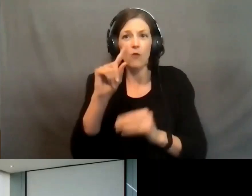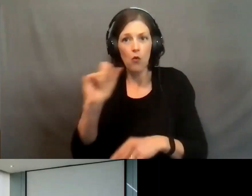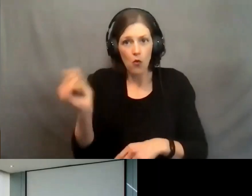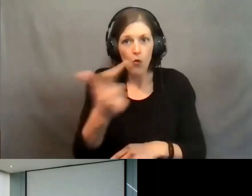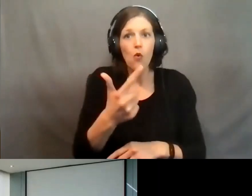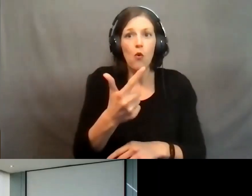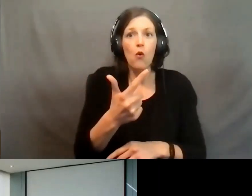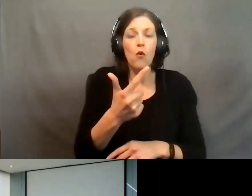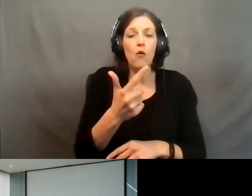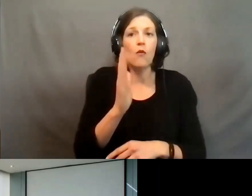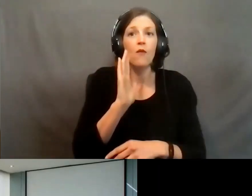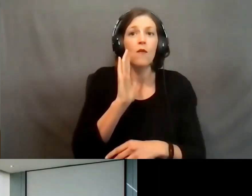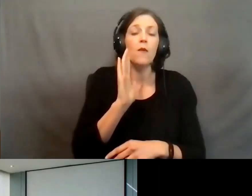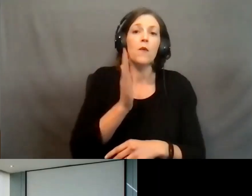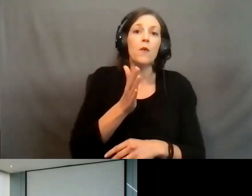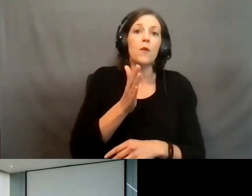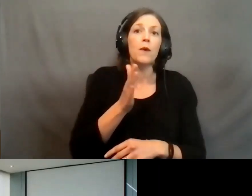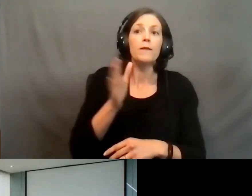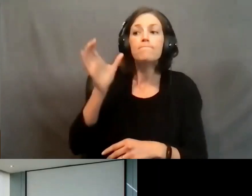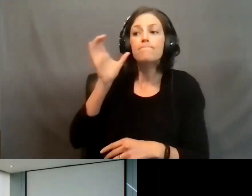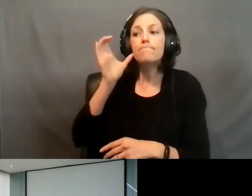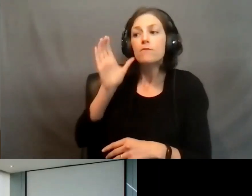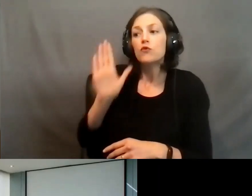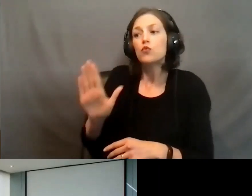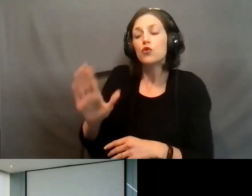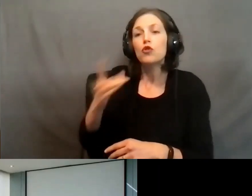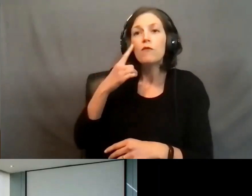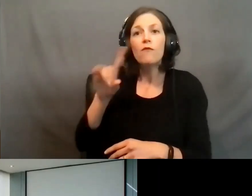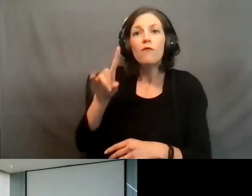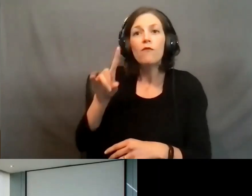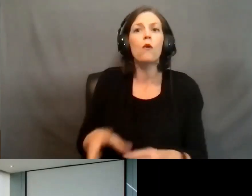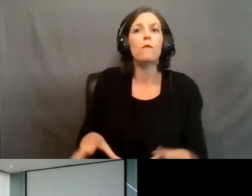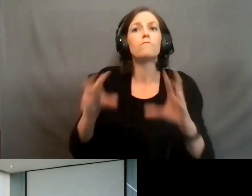12:16:22 her for some additional guidance 12:16:25 as we take your questions